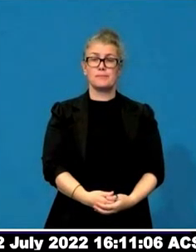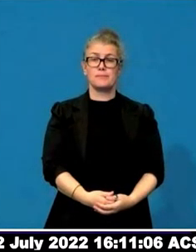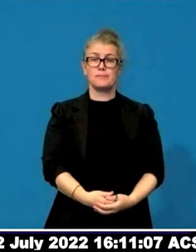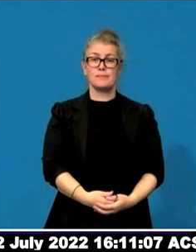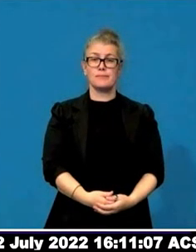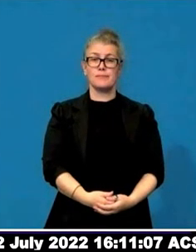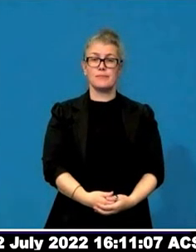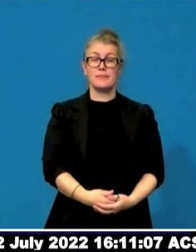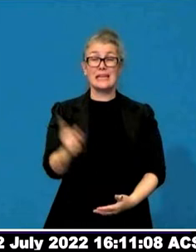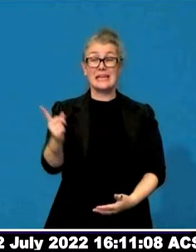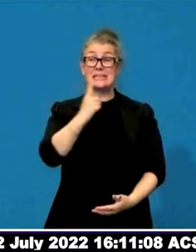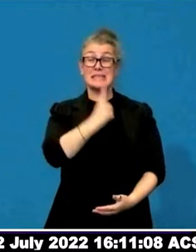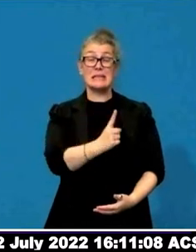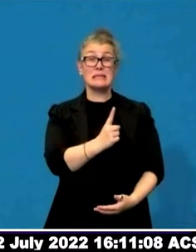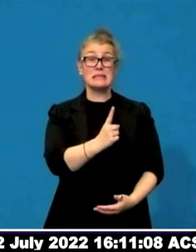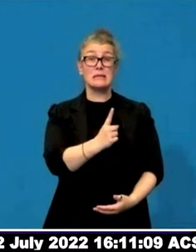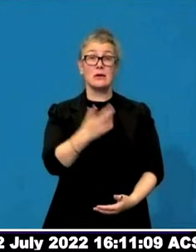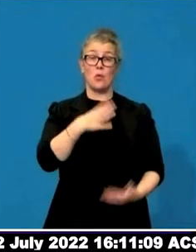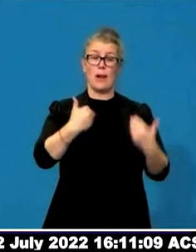He told them that he wants to live with family.